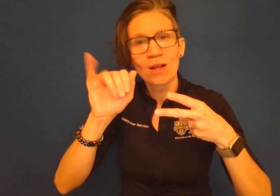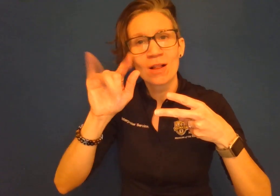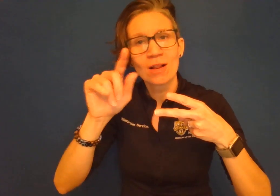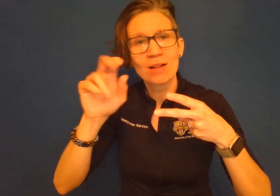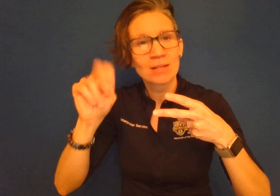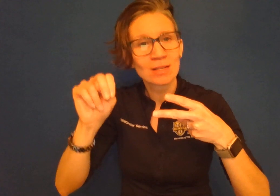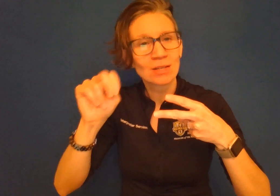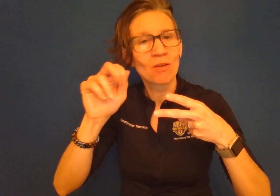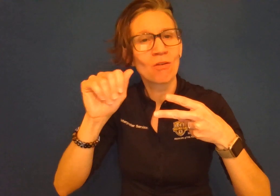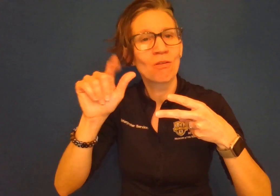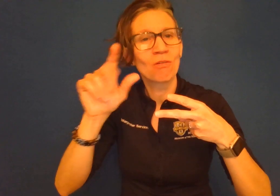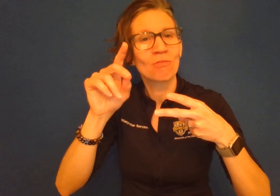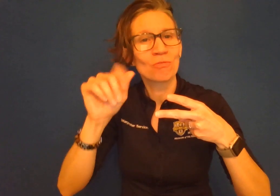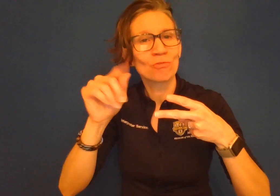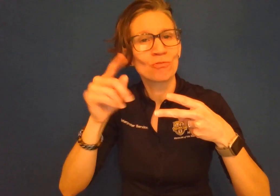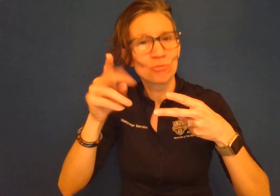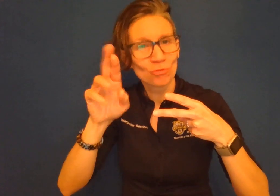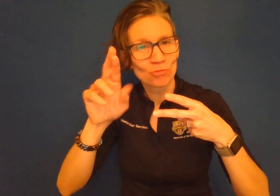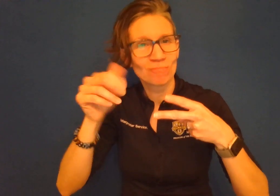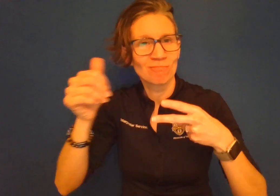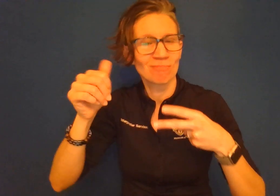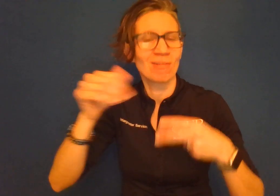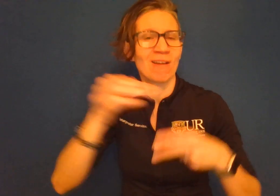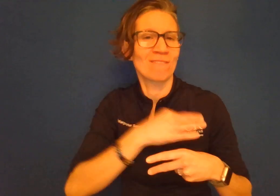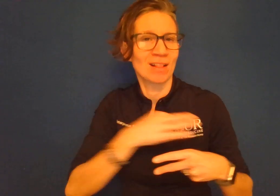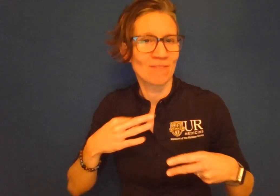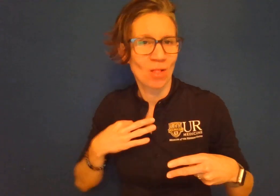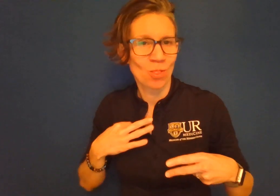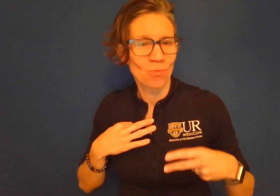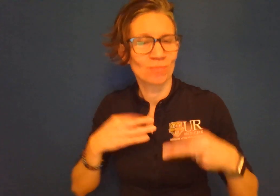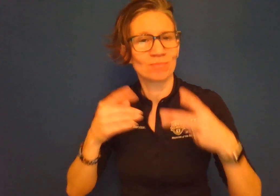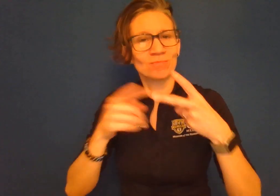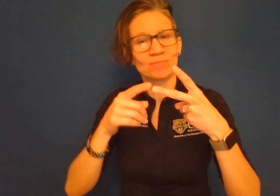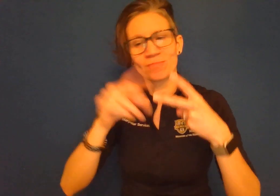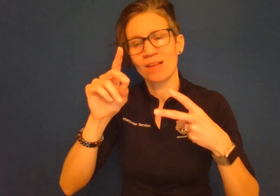Dr. Aileen Aldalur, a faculty fellow, and